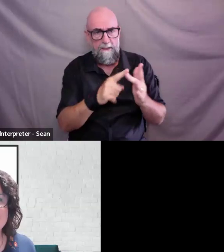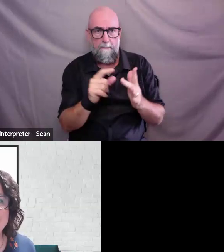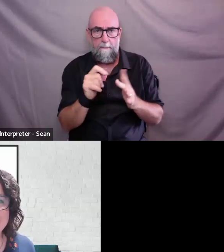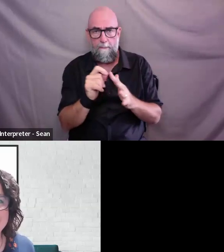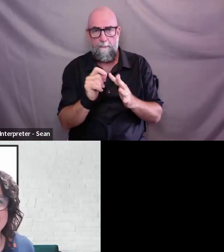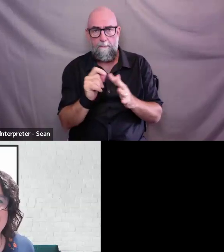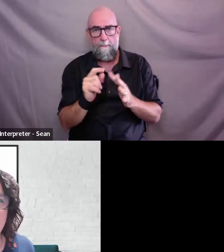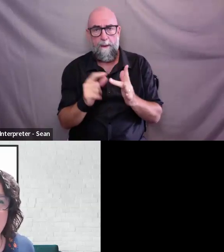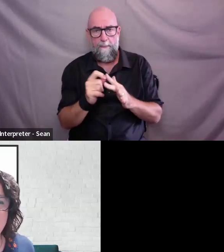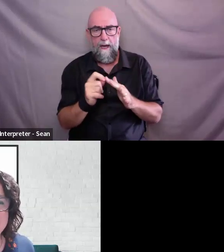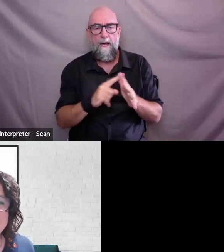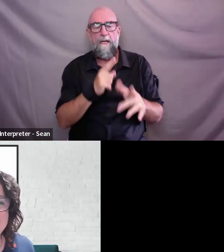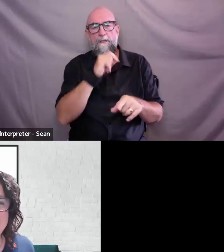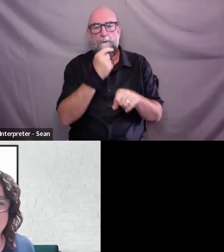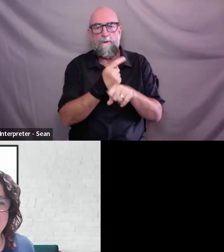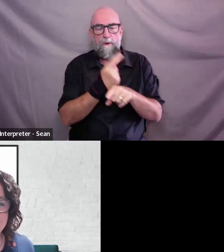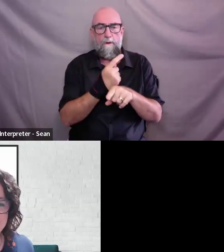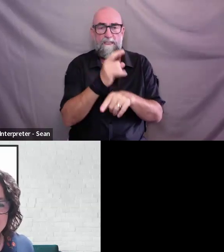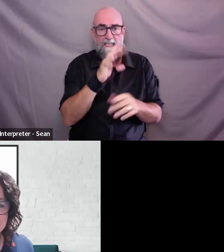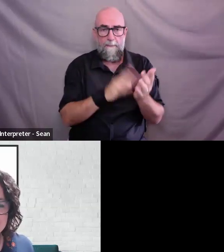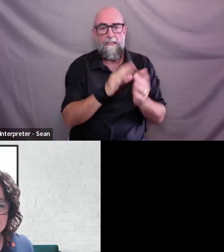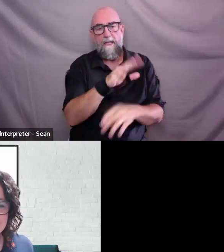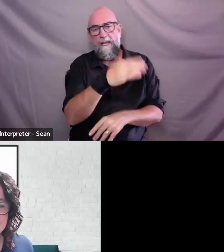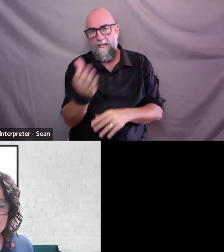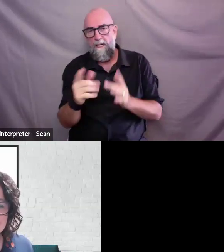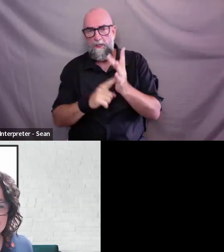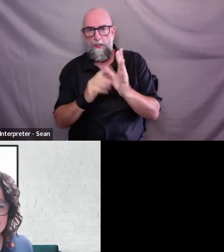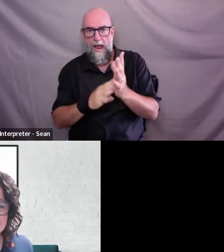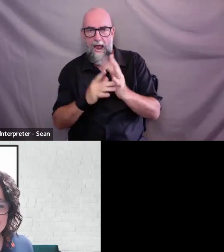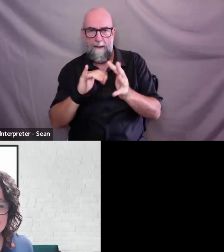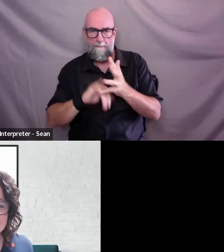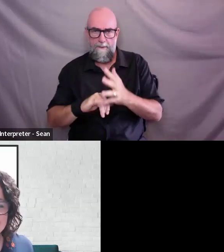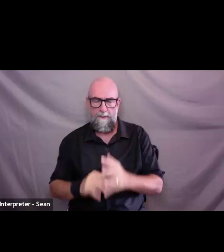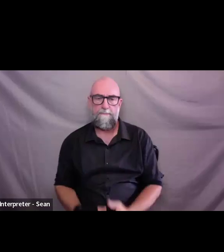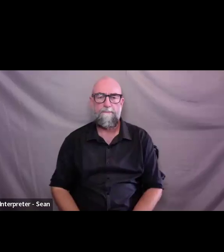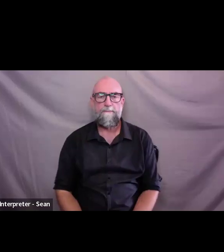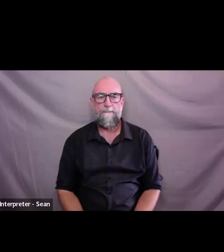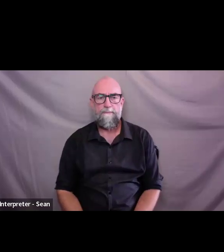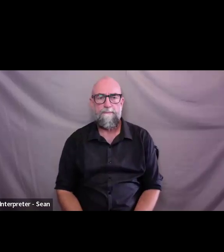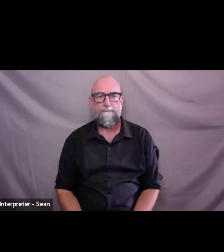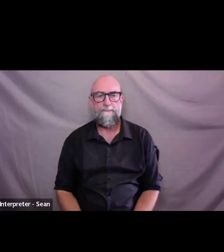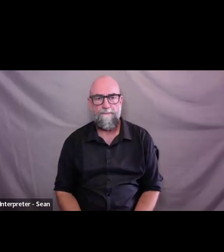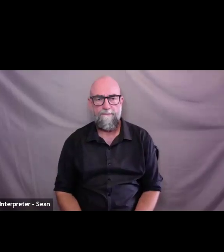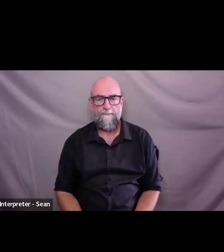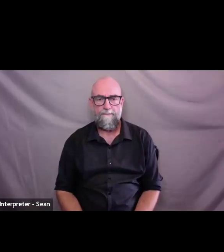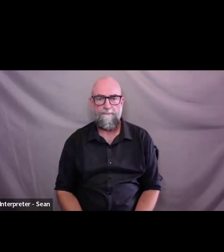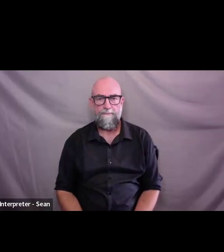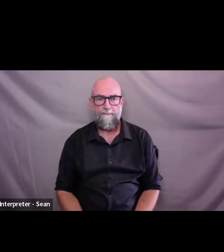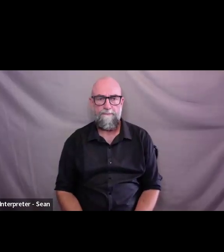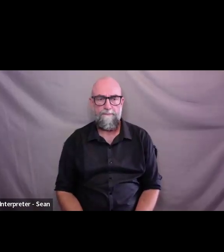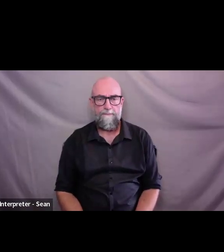Hi everyone, thanks for being here. This is a big topic. Before I start I would like to acknowledge that